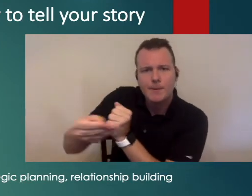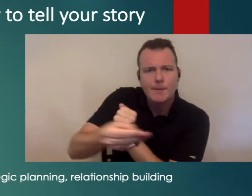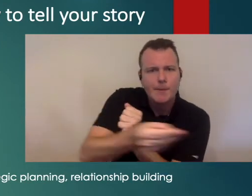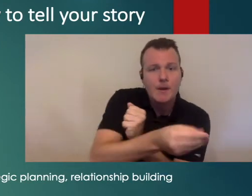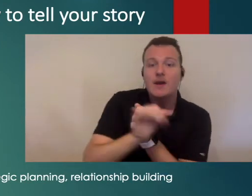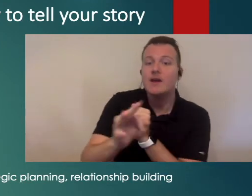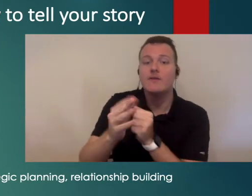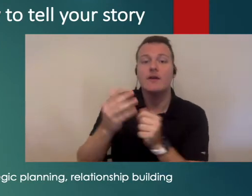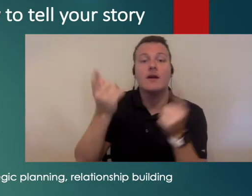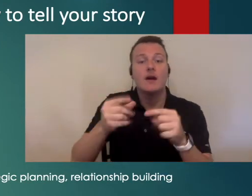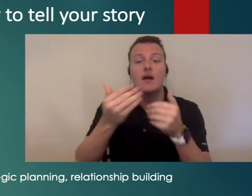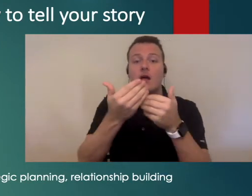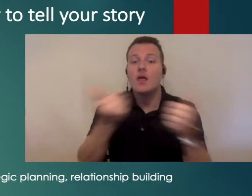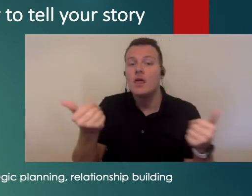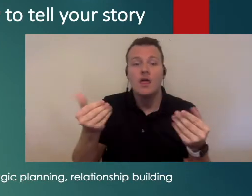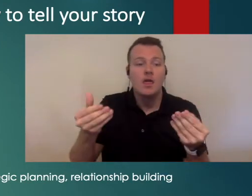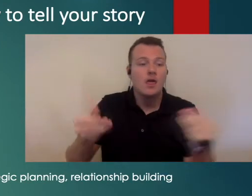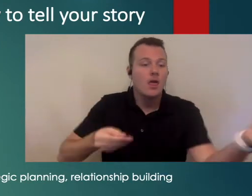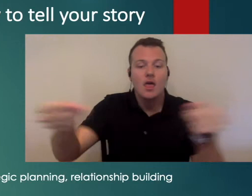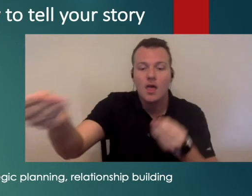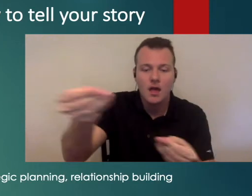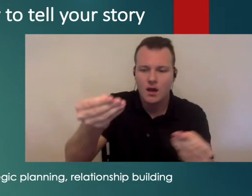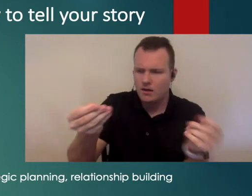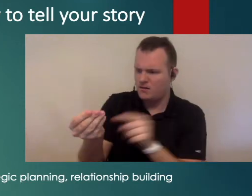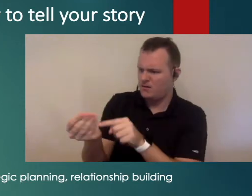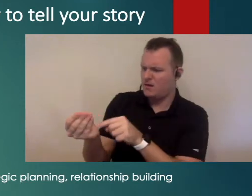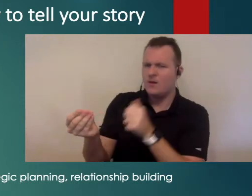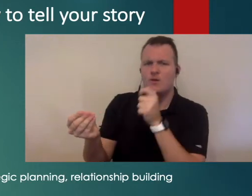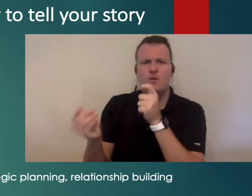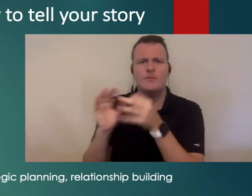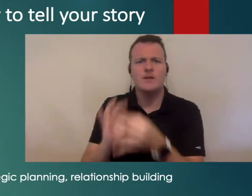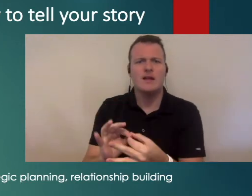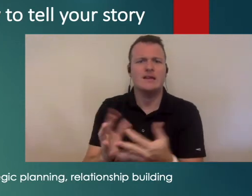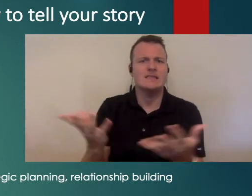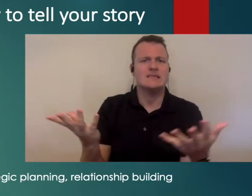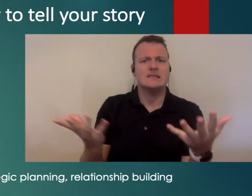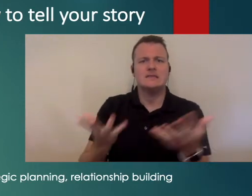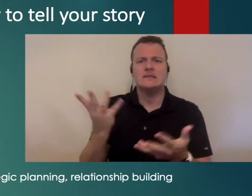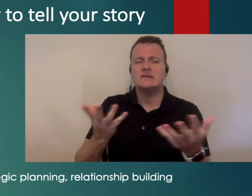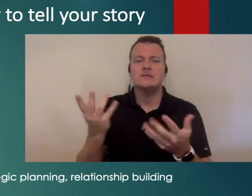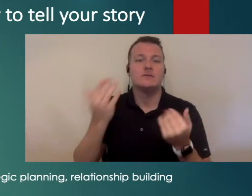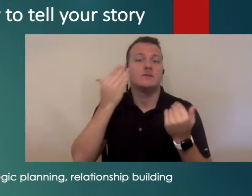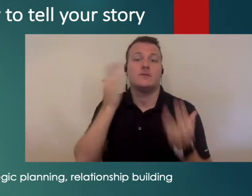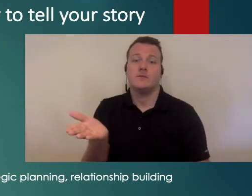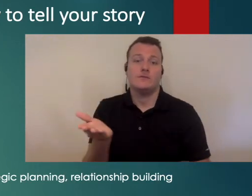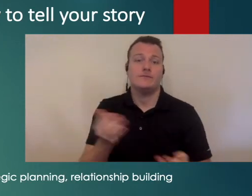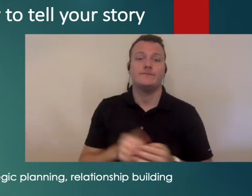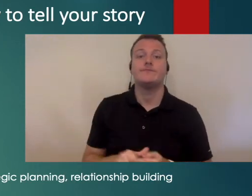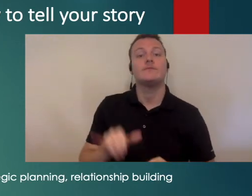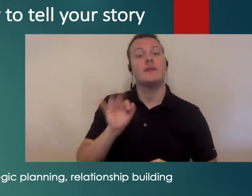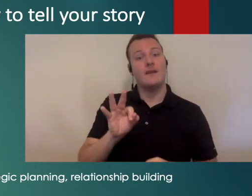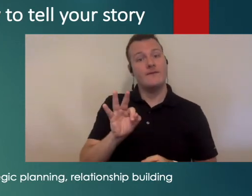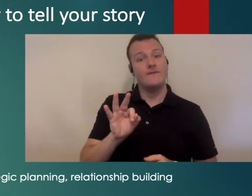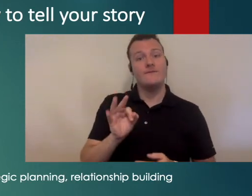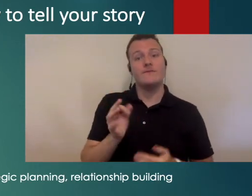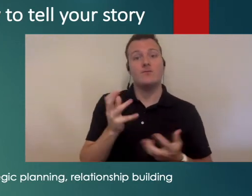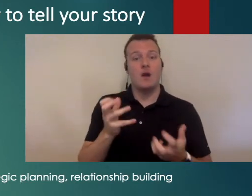pages got separated, we had no idea where that cover letter went or who it belonged to. So if you're going to use some type of